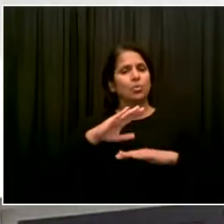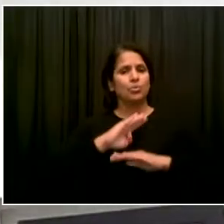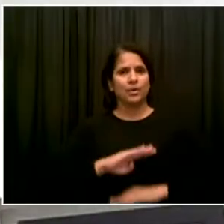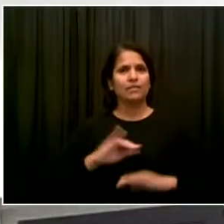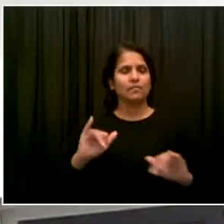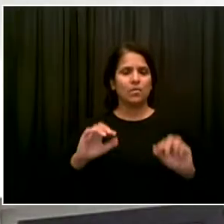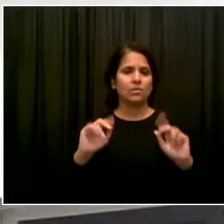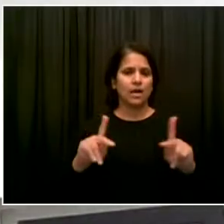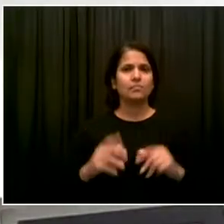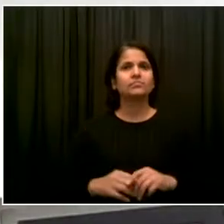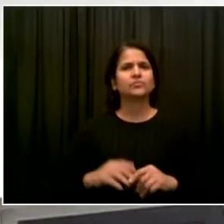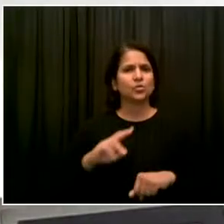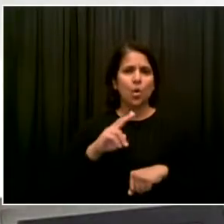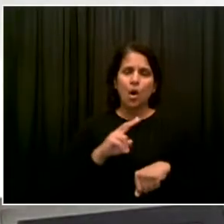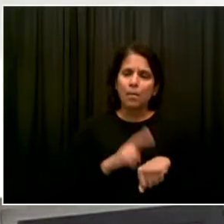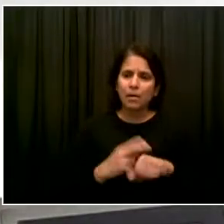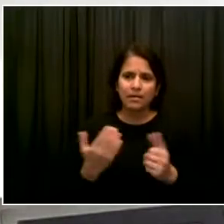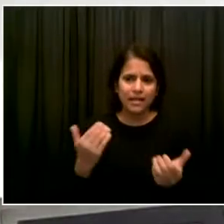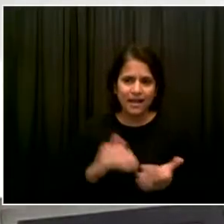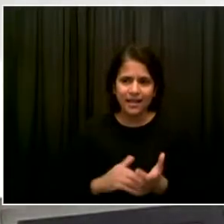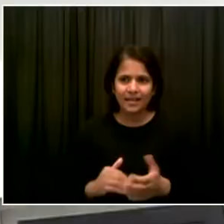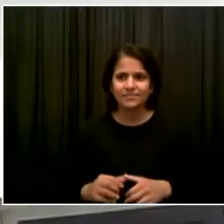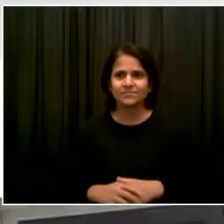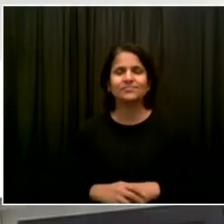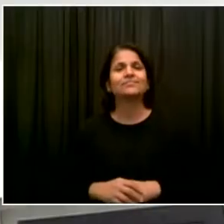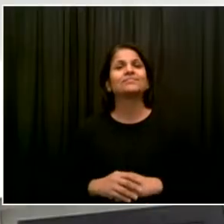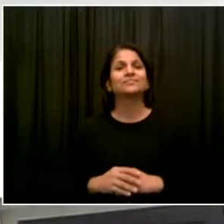OFF AND THINGS